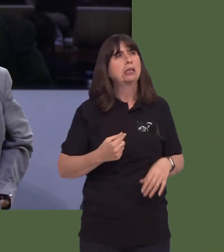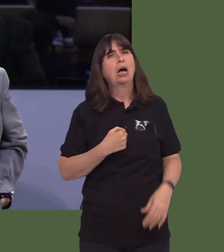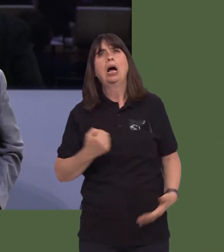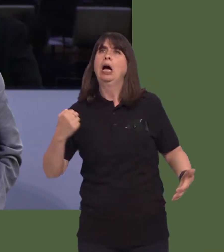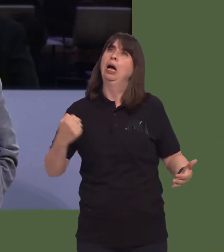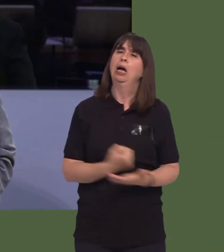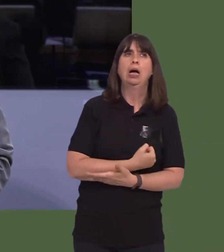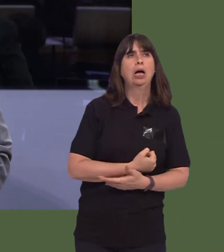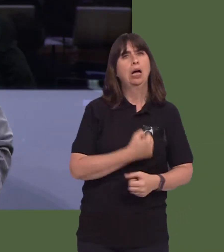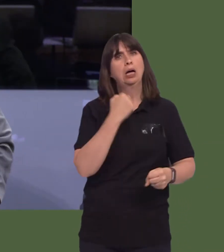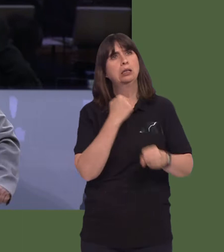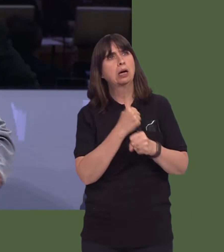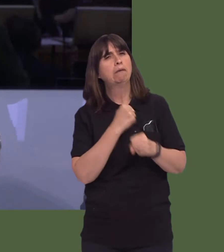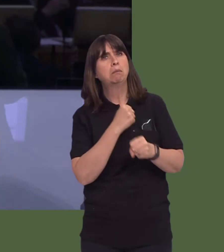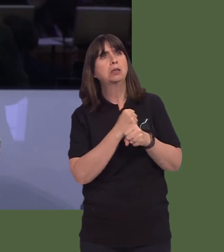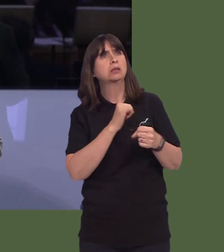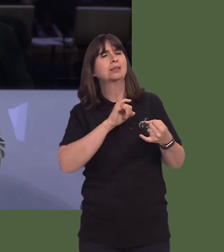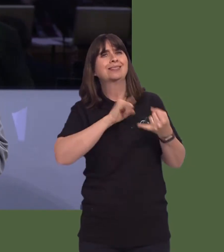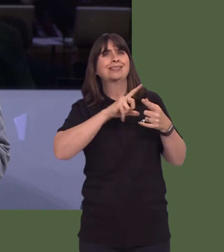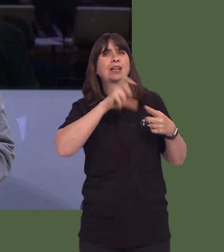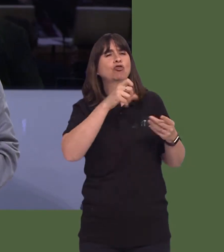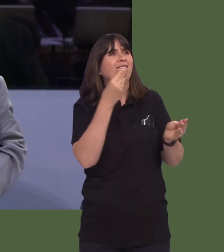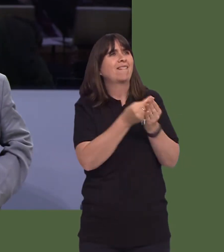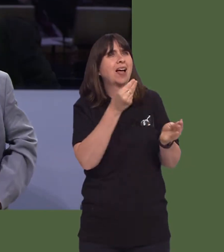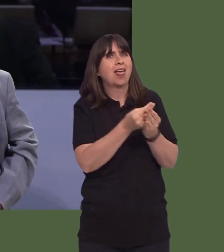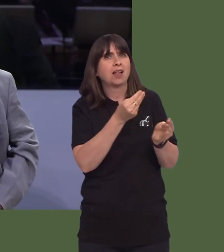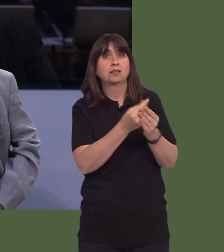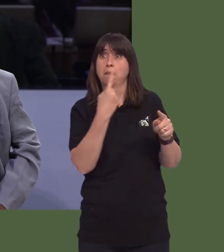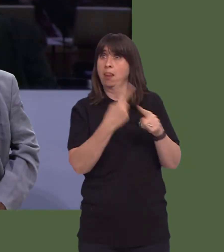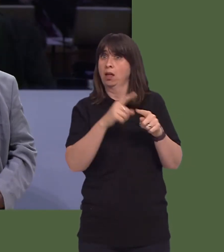the Cabinet Secretary for Finance, and your potential successor, recently appeared to